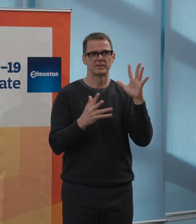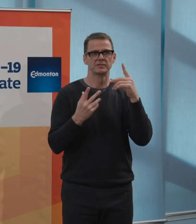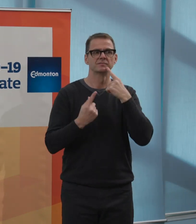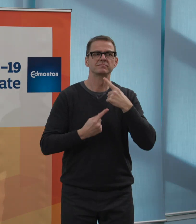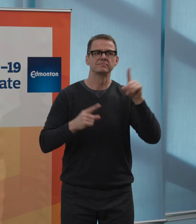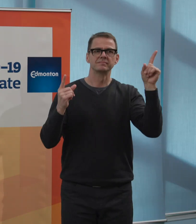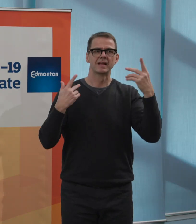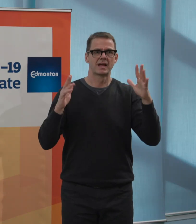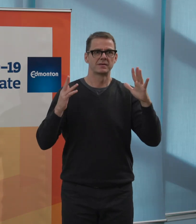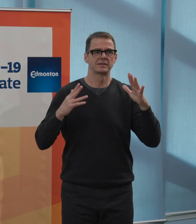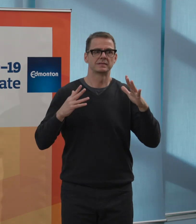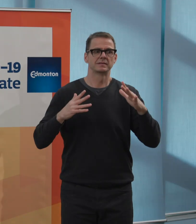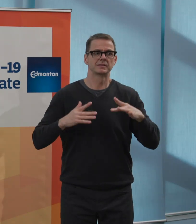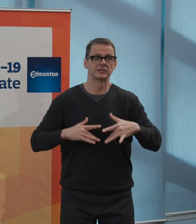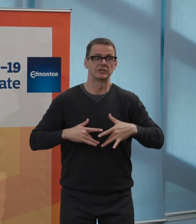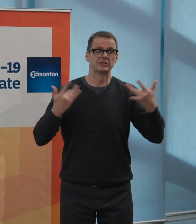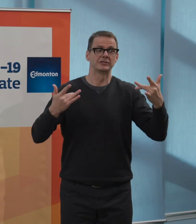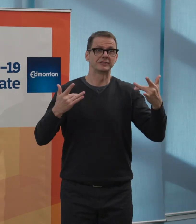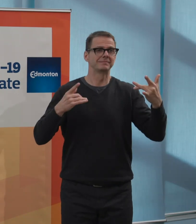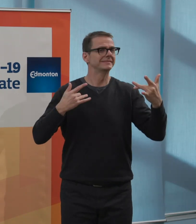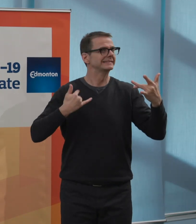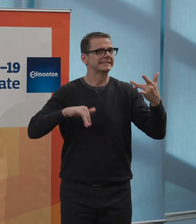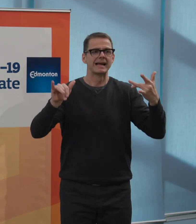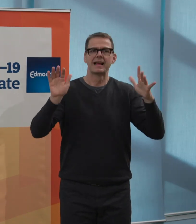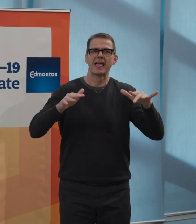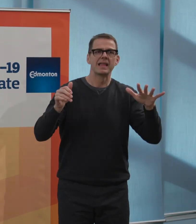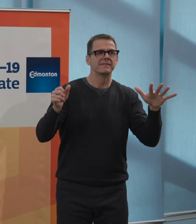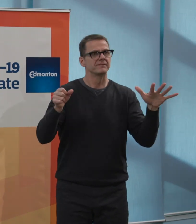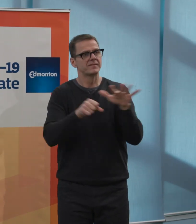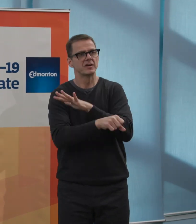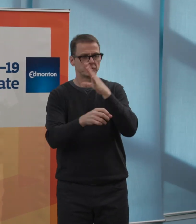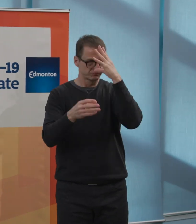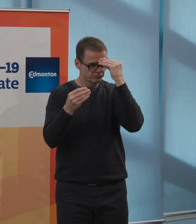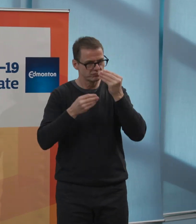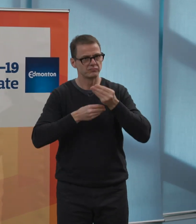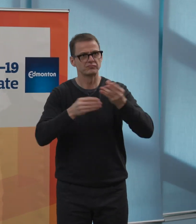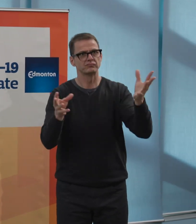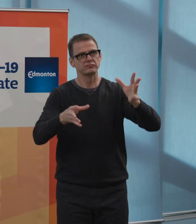if we do see a level of support from the federal or provincial governments then